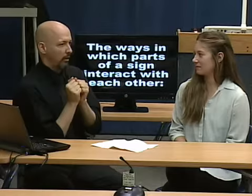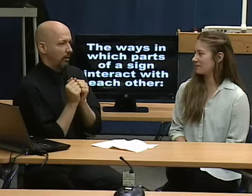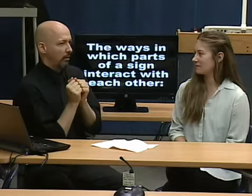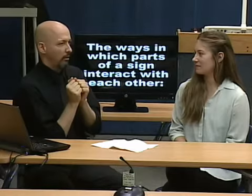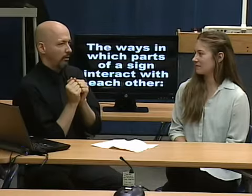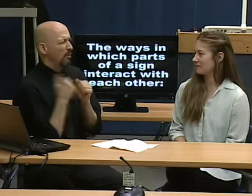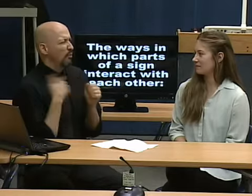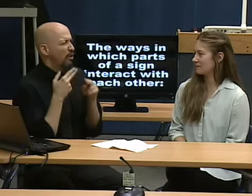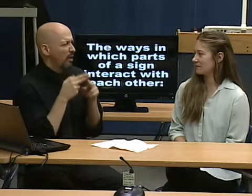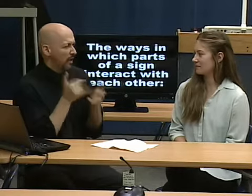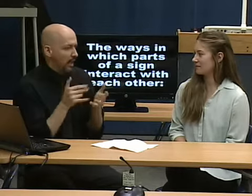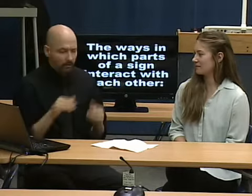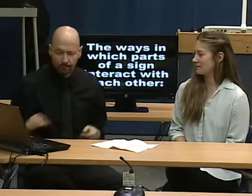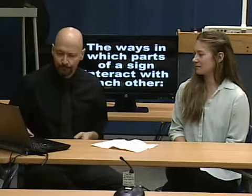What do we call that?